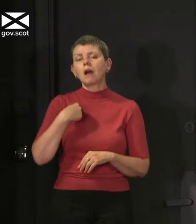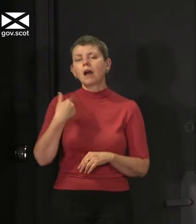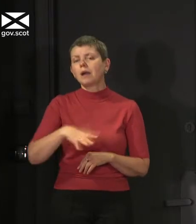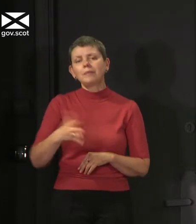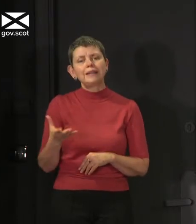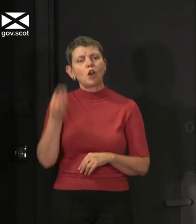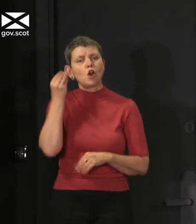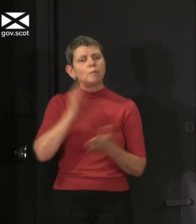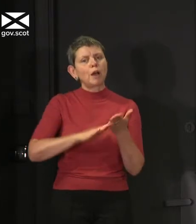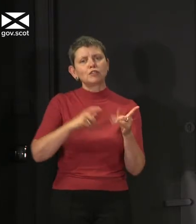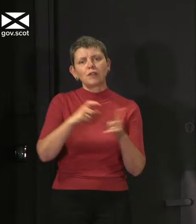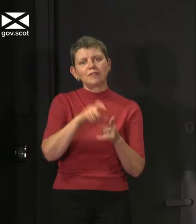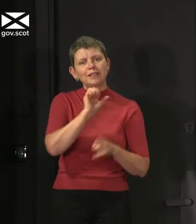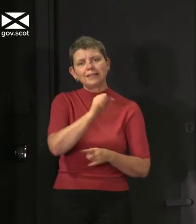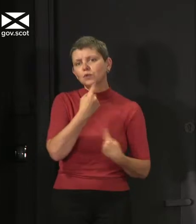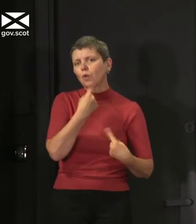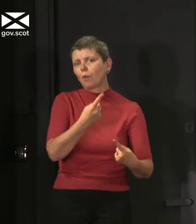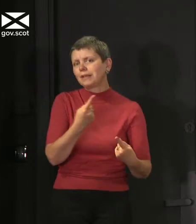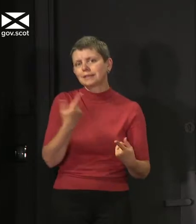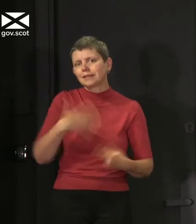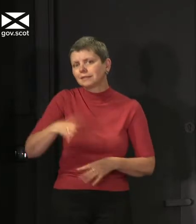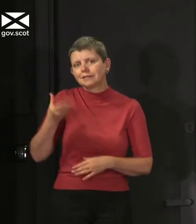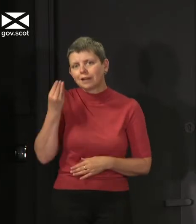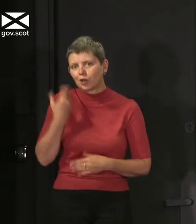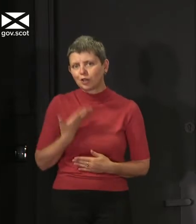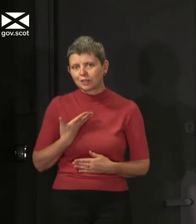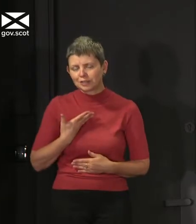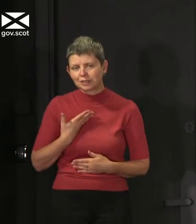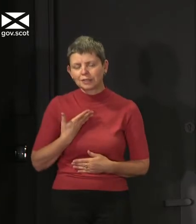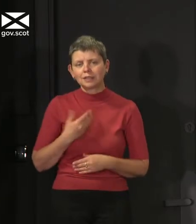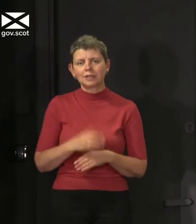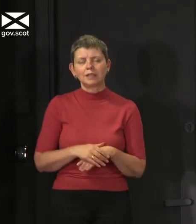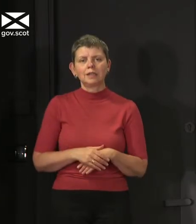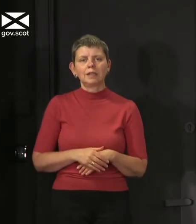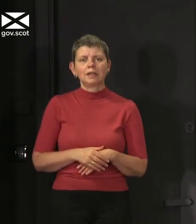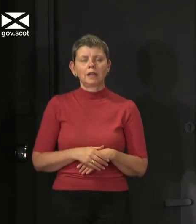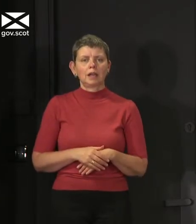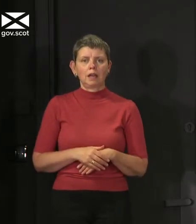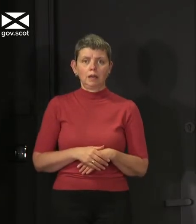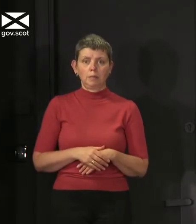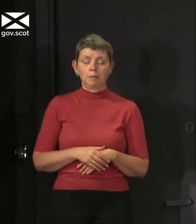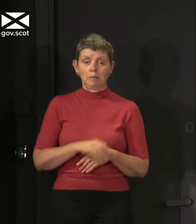comments earlier on, and certainly mine were not taken from his and I'm sure his are not